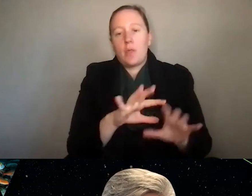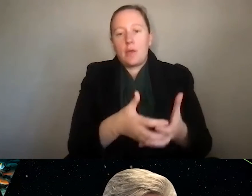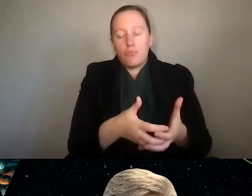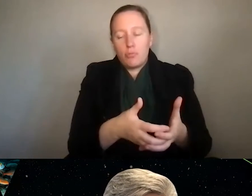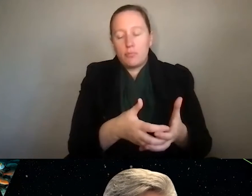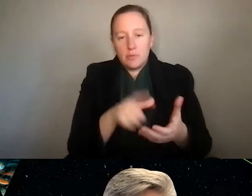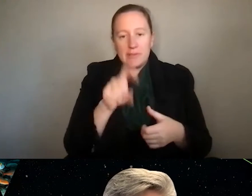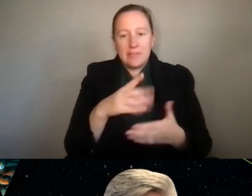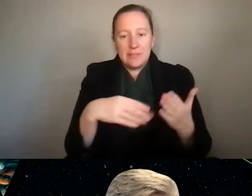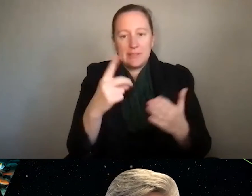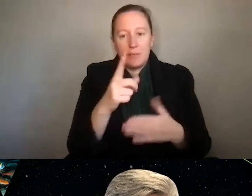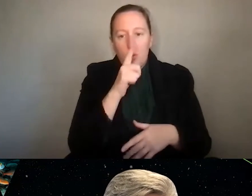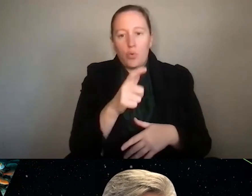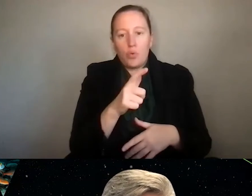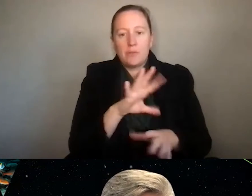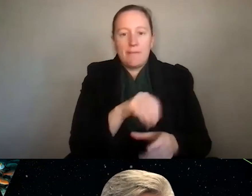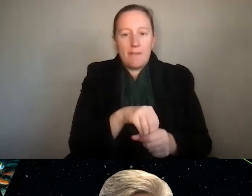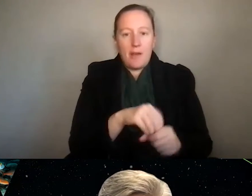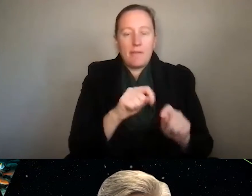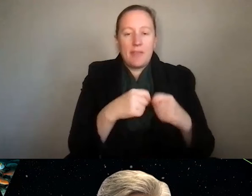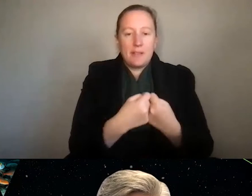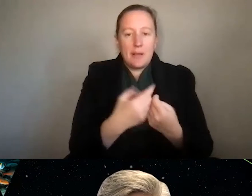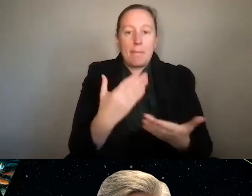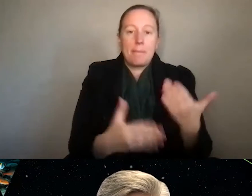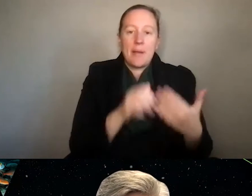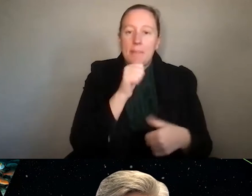you need someone in your team again, as maybe not as a Co-PI but under